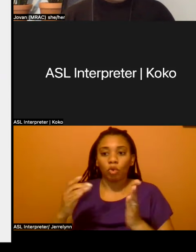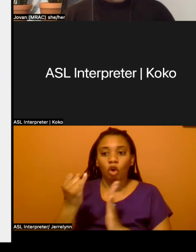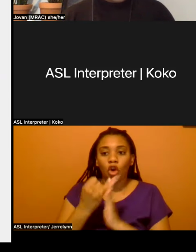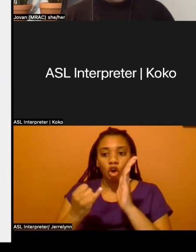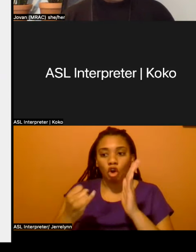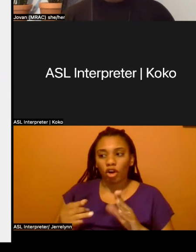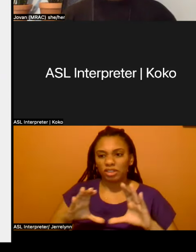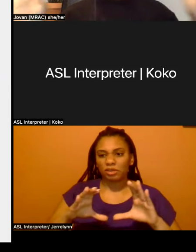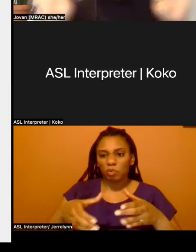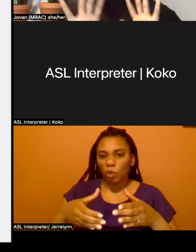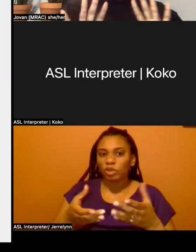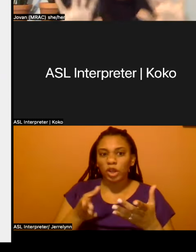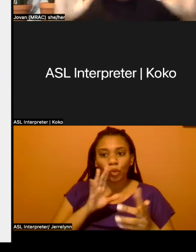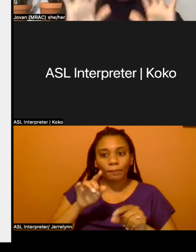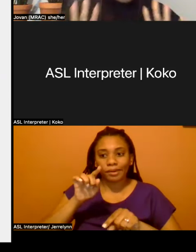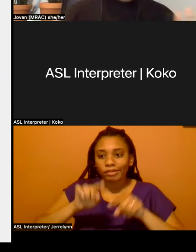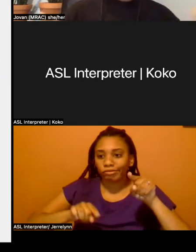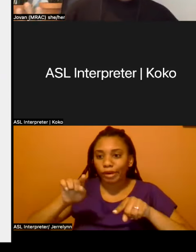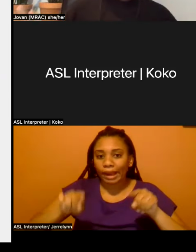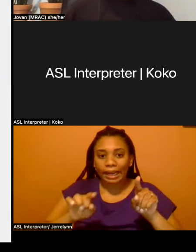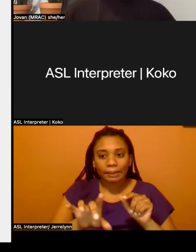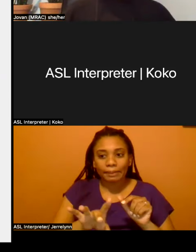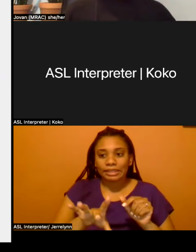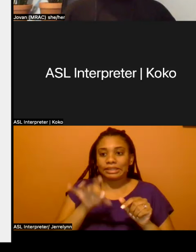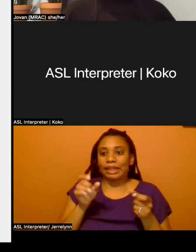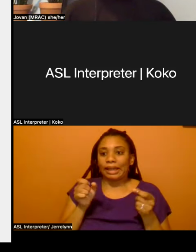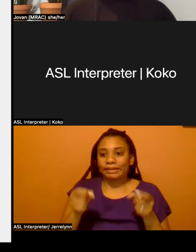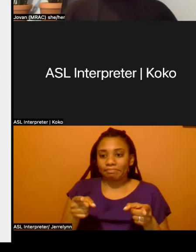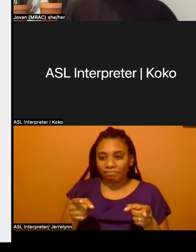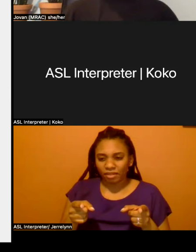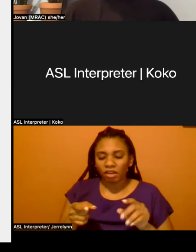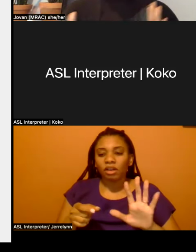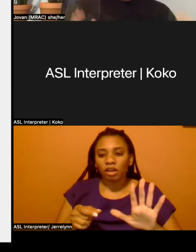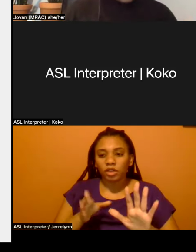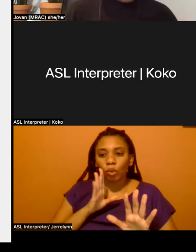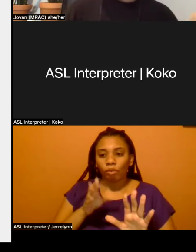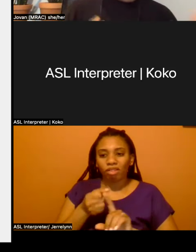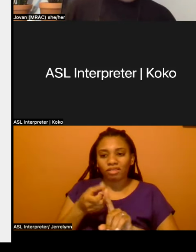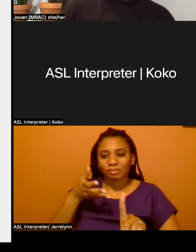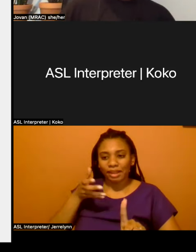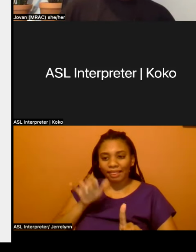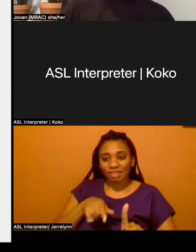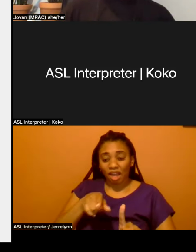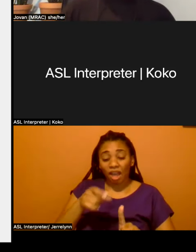So, I just wanna pause on that for a second. There will be a random selection,